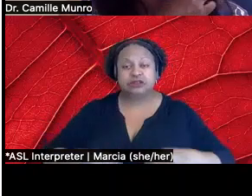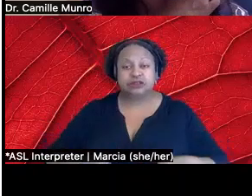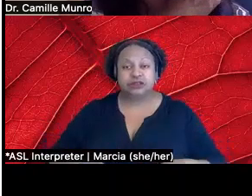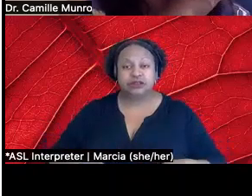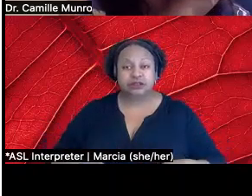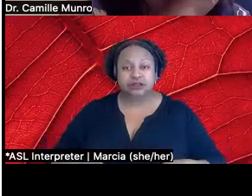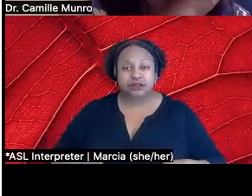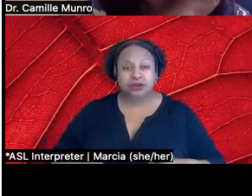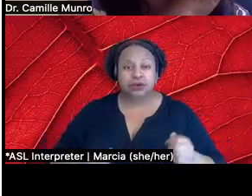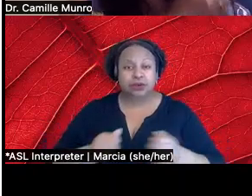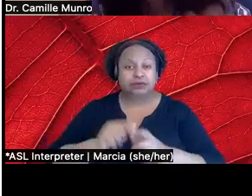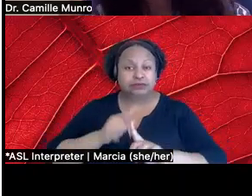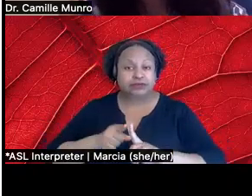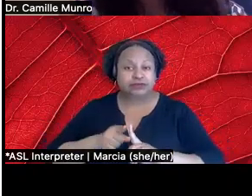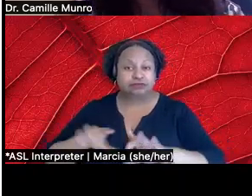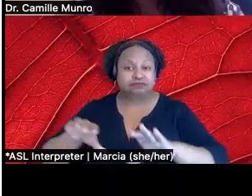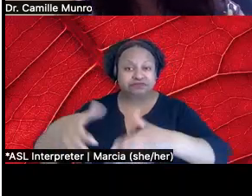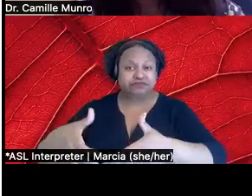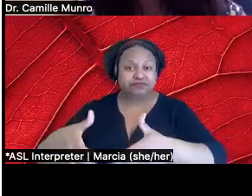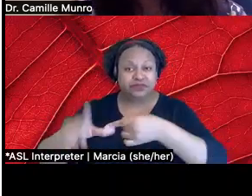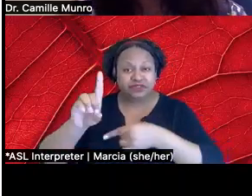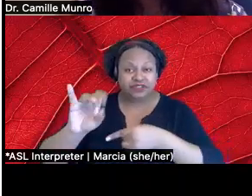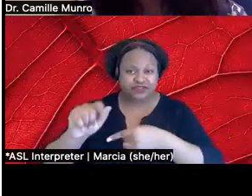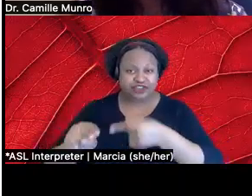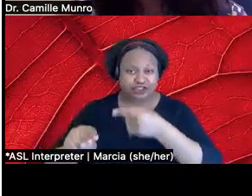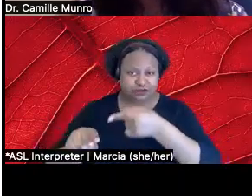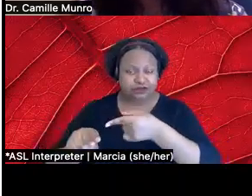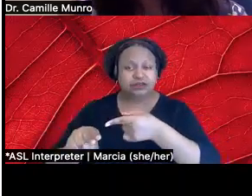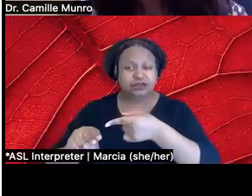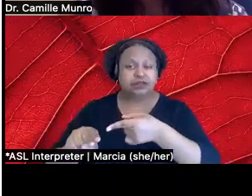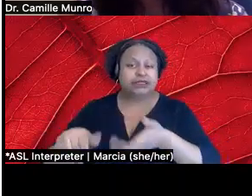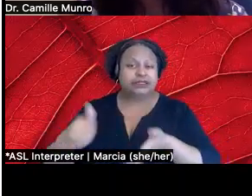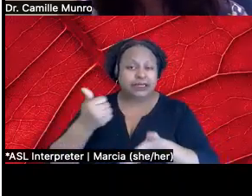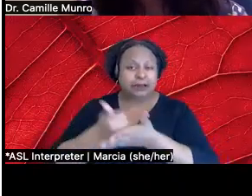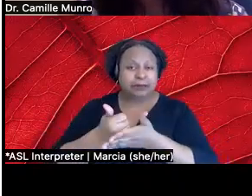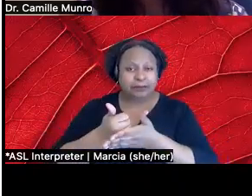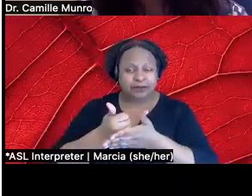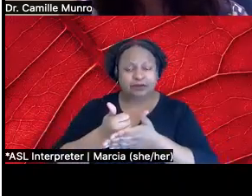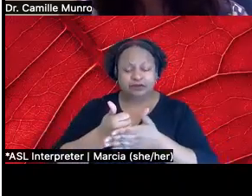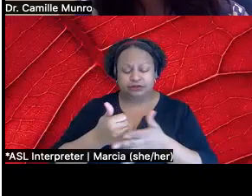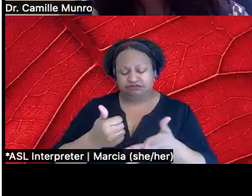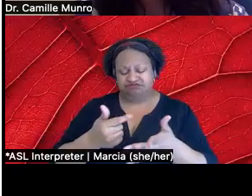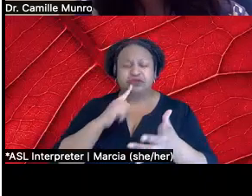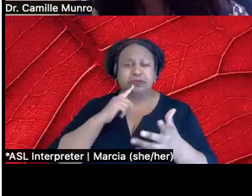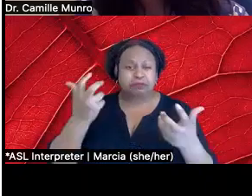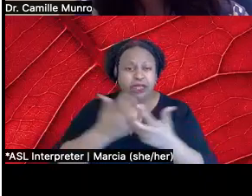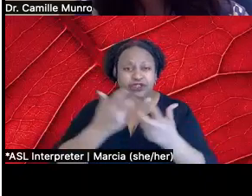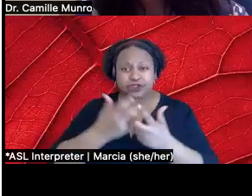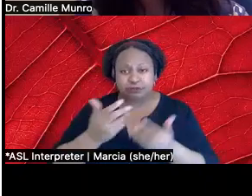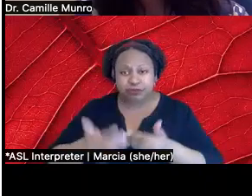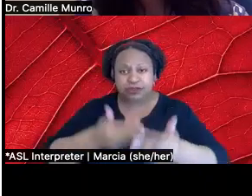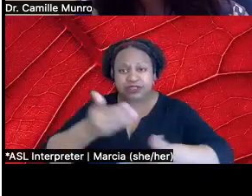division to help with a matching process for residency for those.